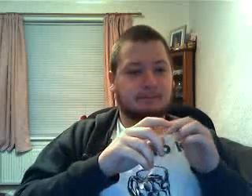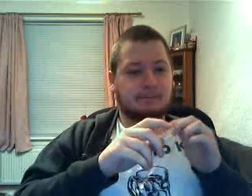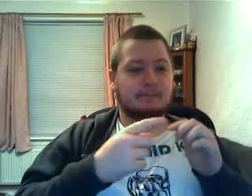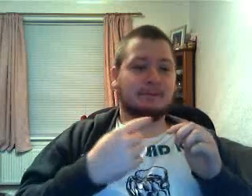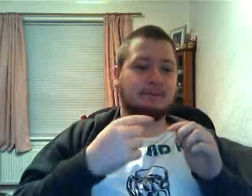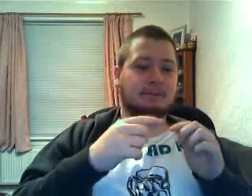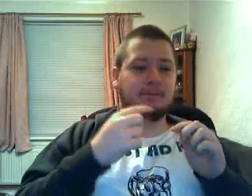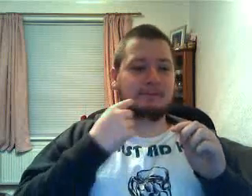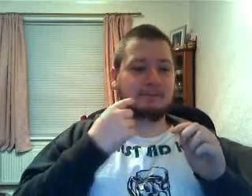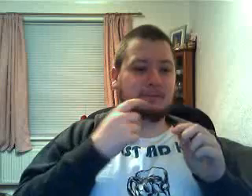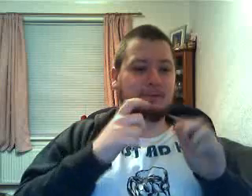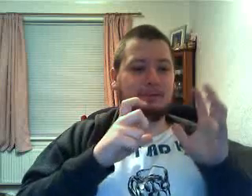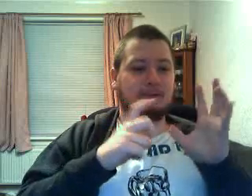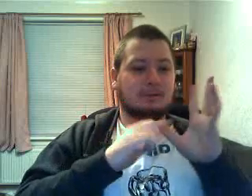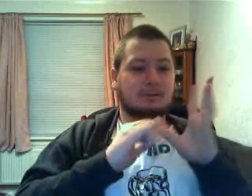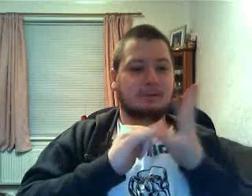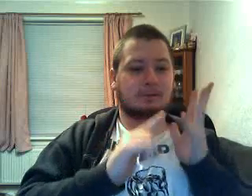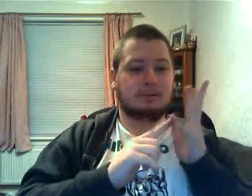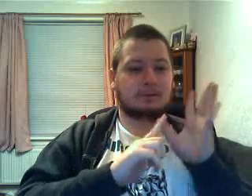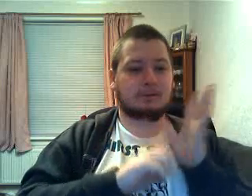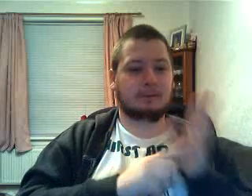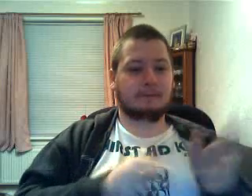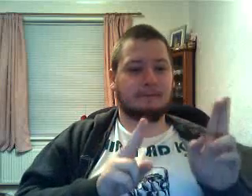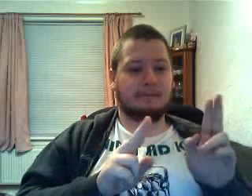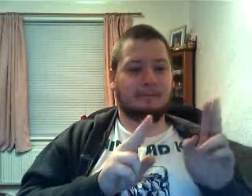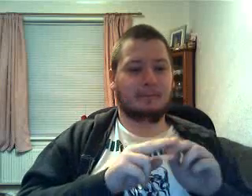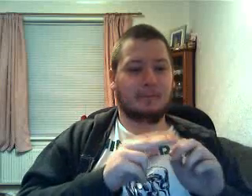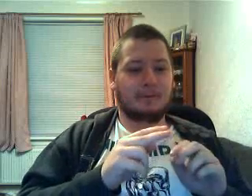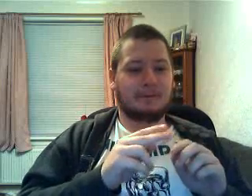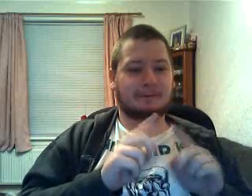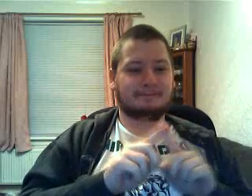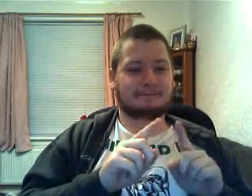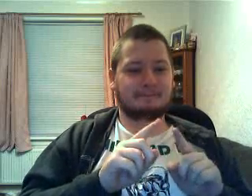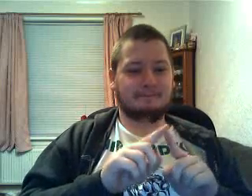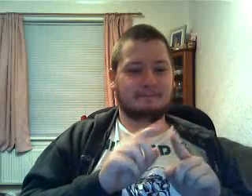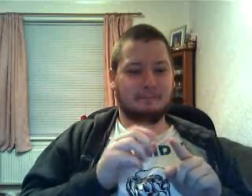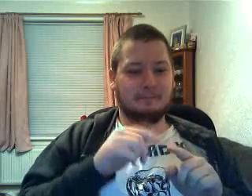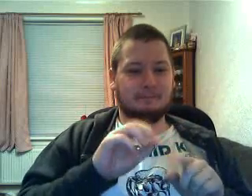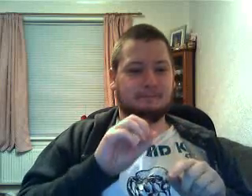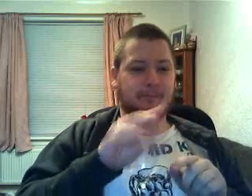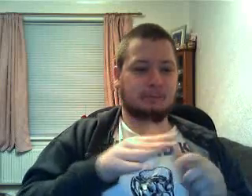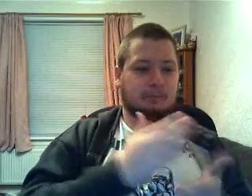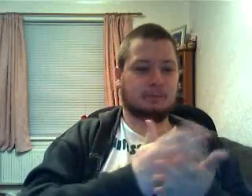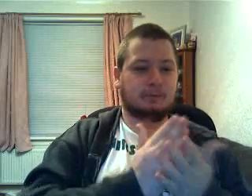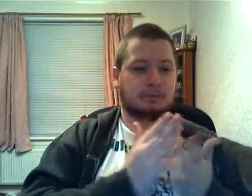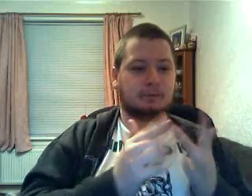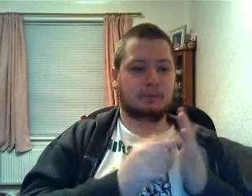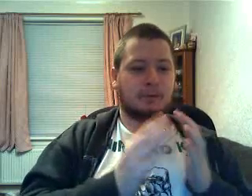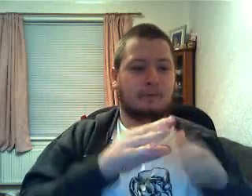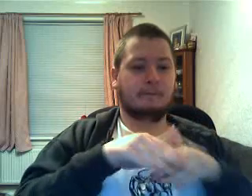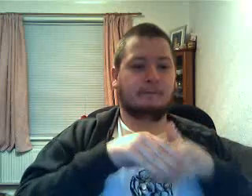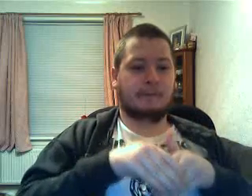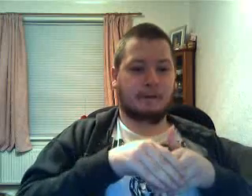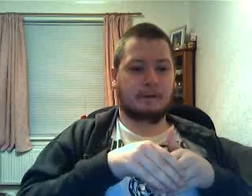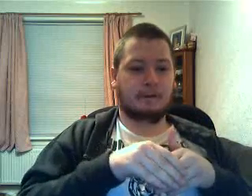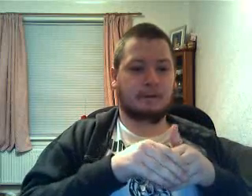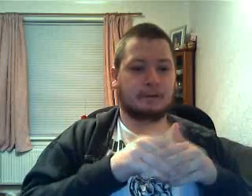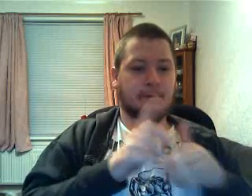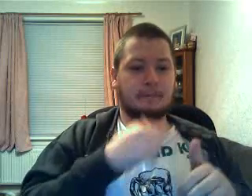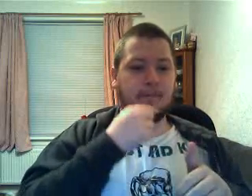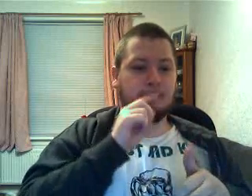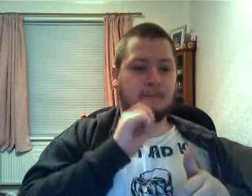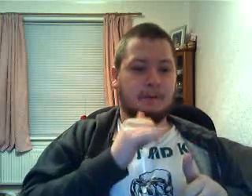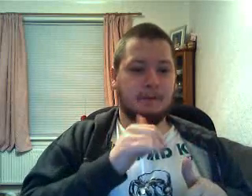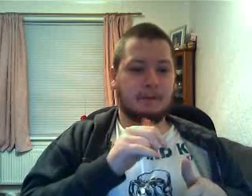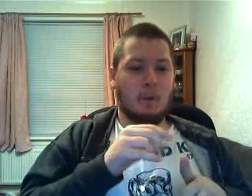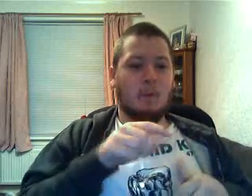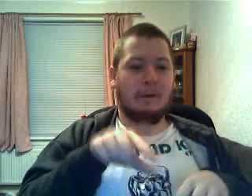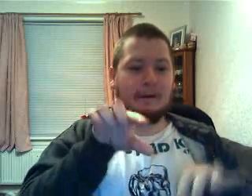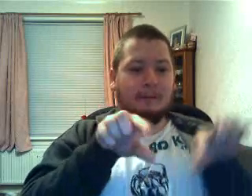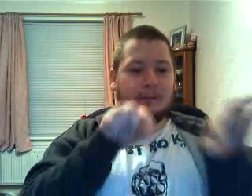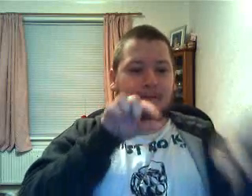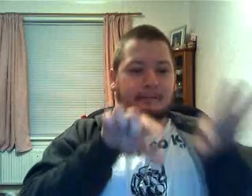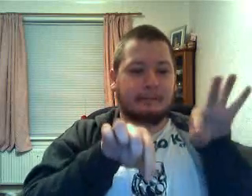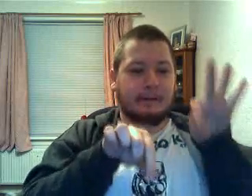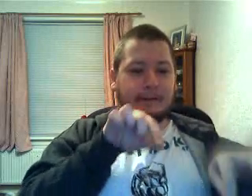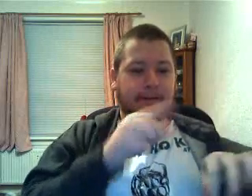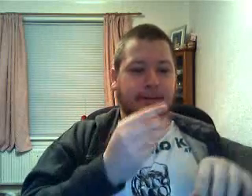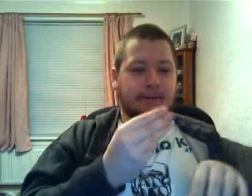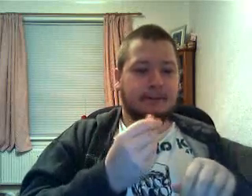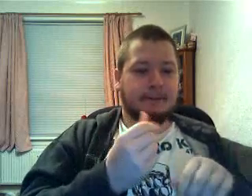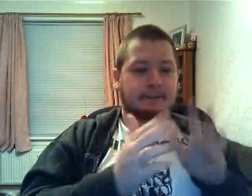"easy" casual way like send it to some of friends, and people might pick up